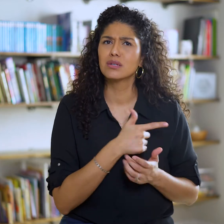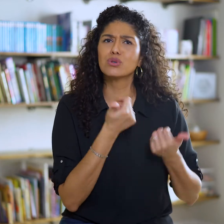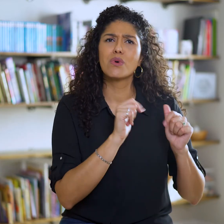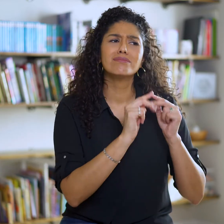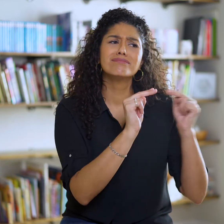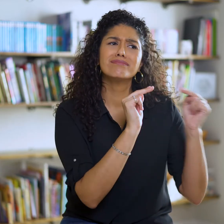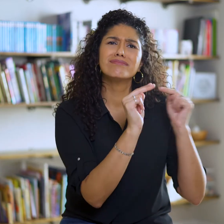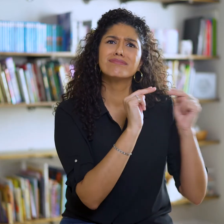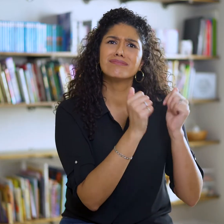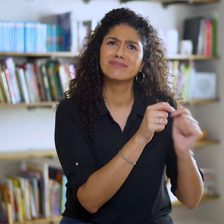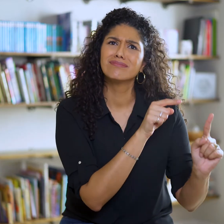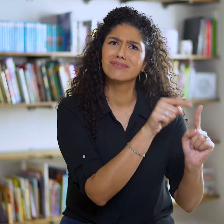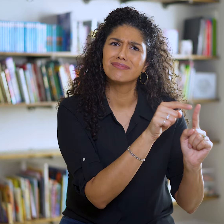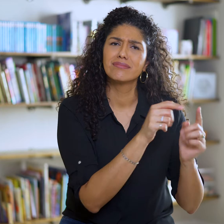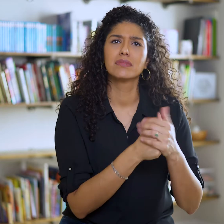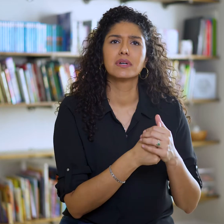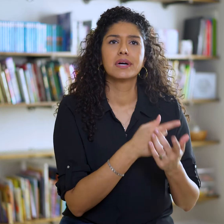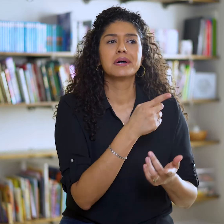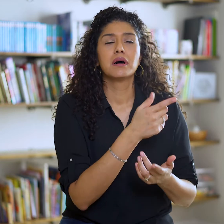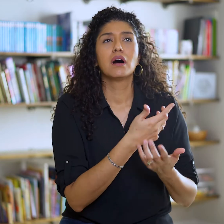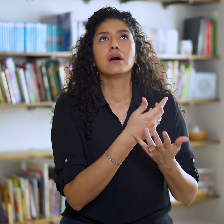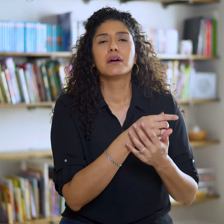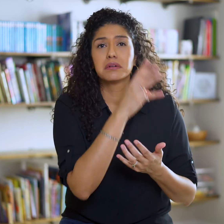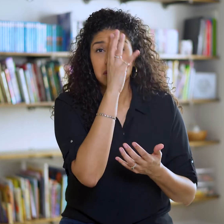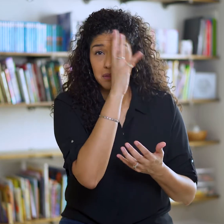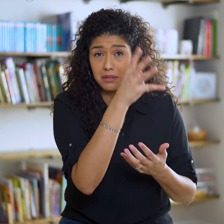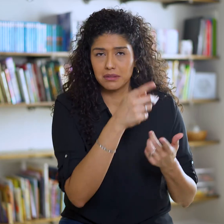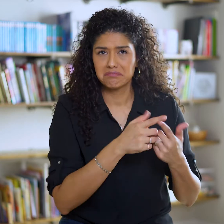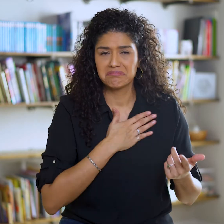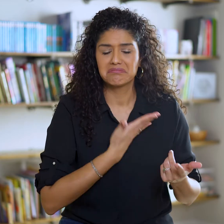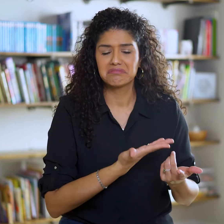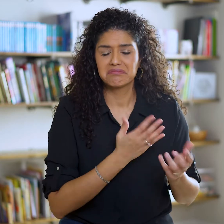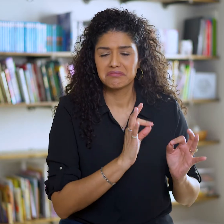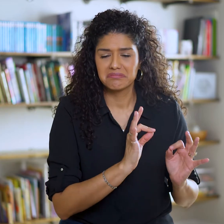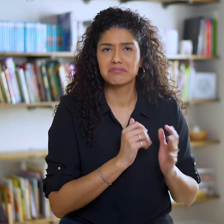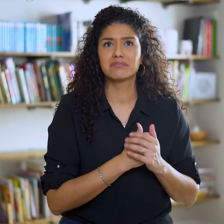He tries to reason with Saul, and Saul pretends to concede.